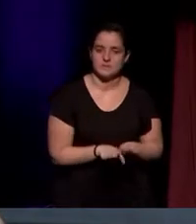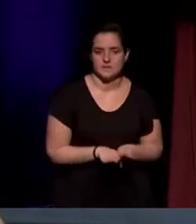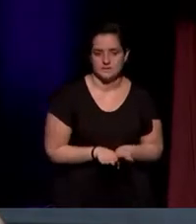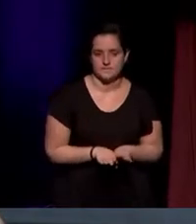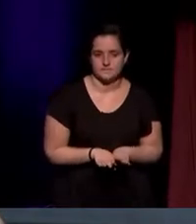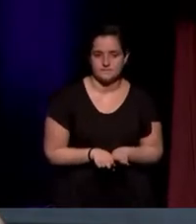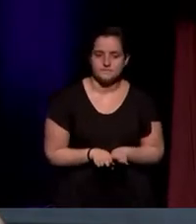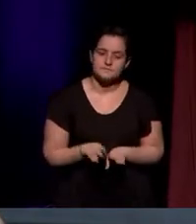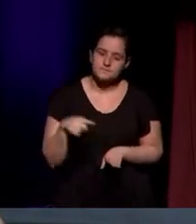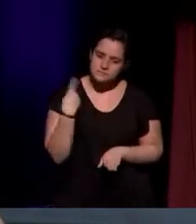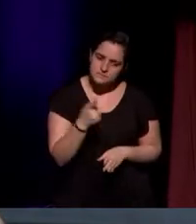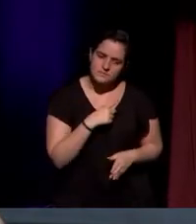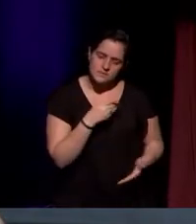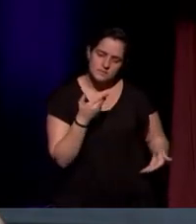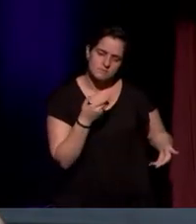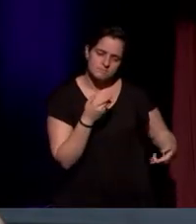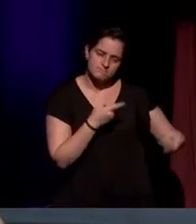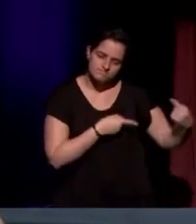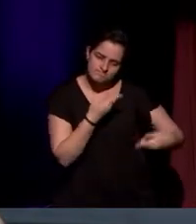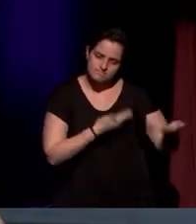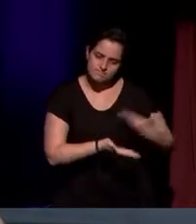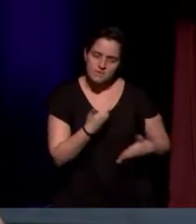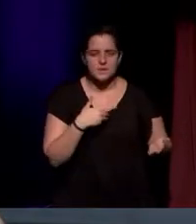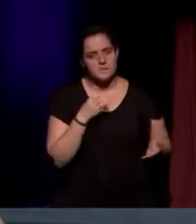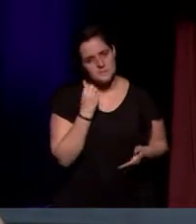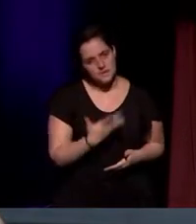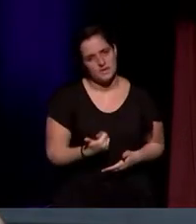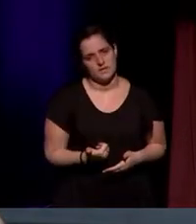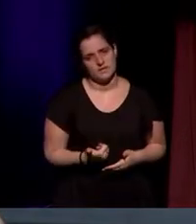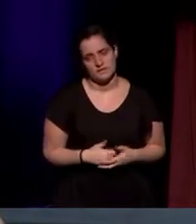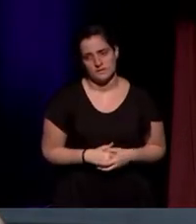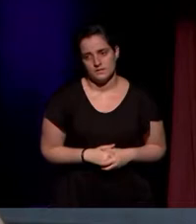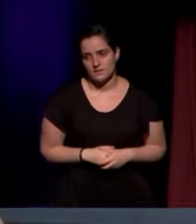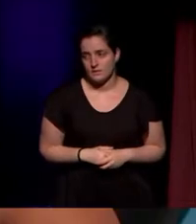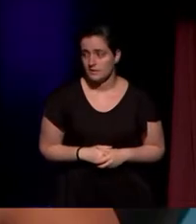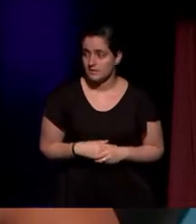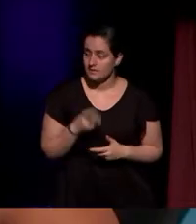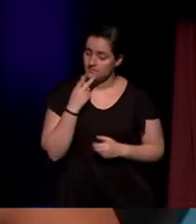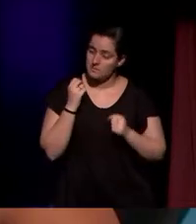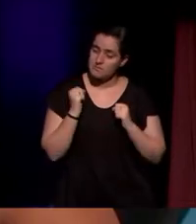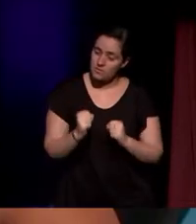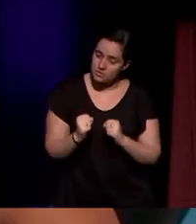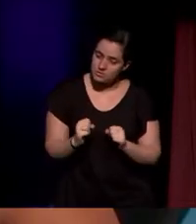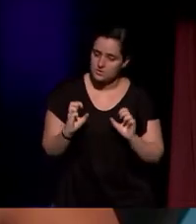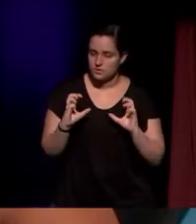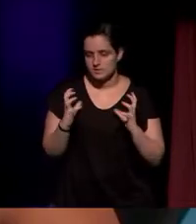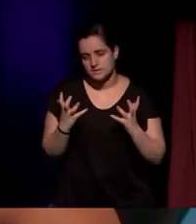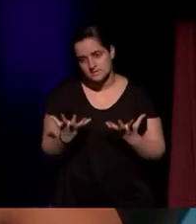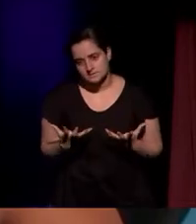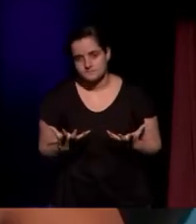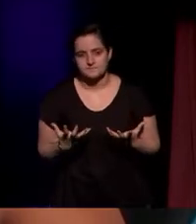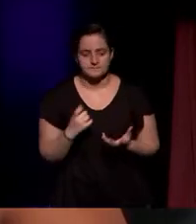And we discussed well. There may be some of us